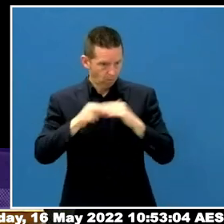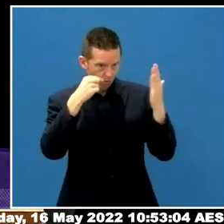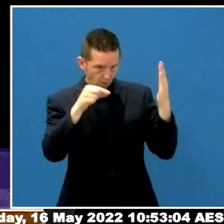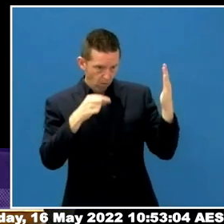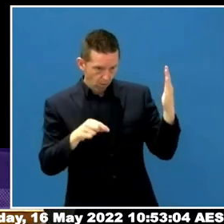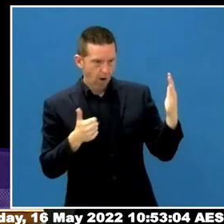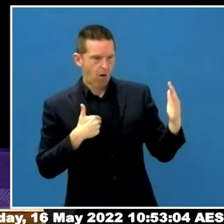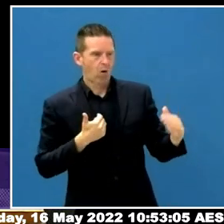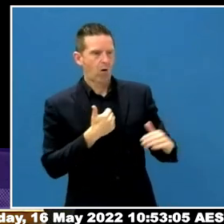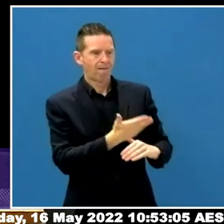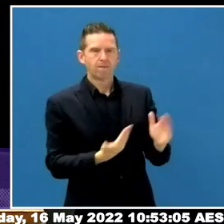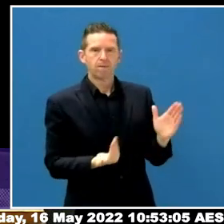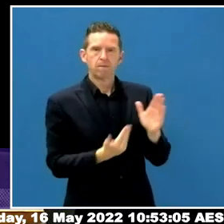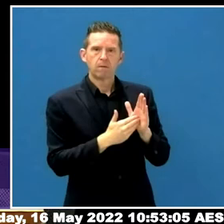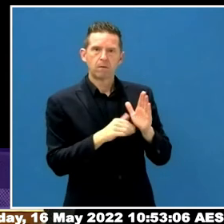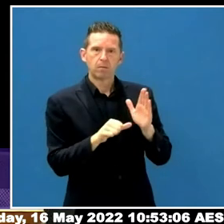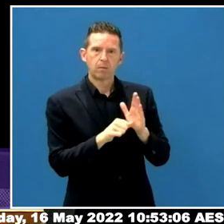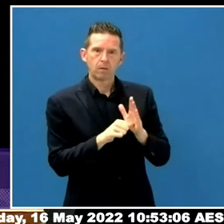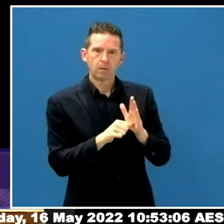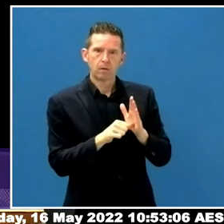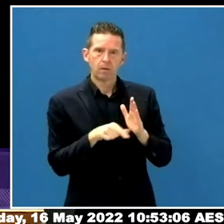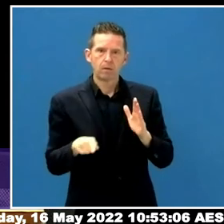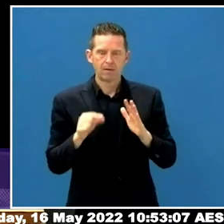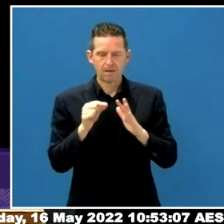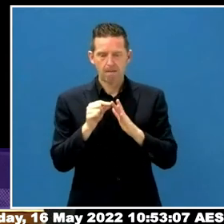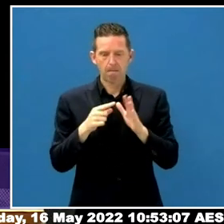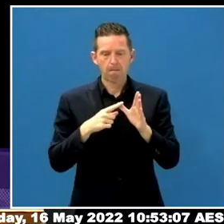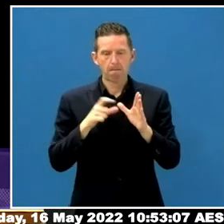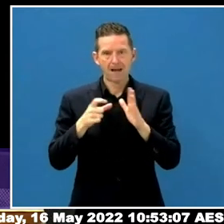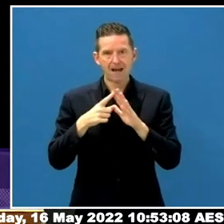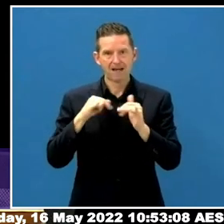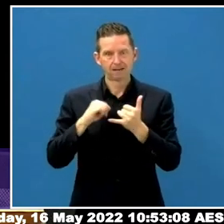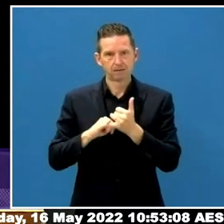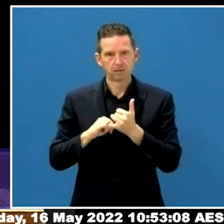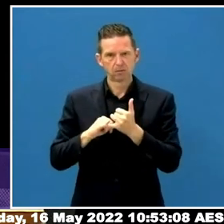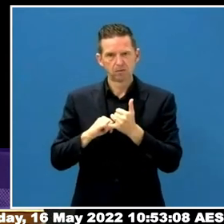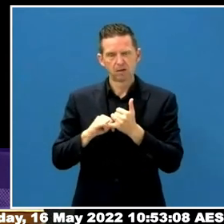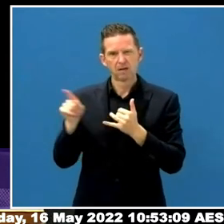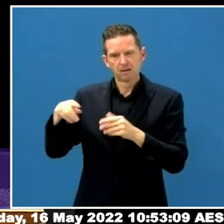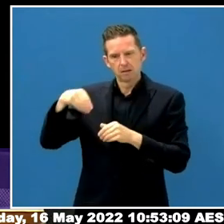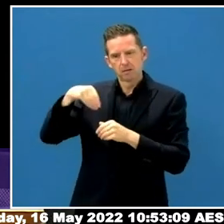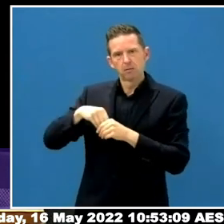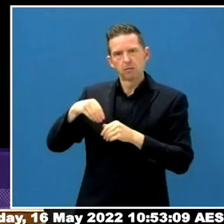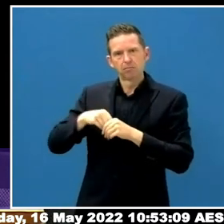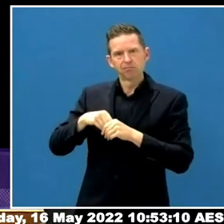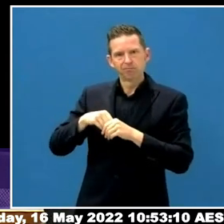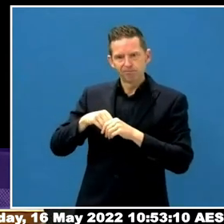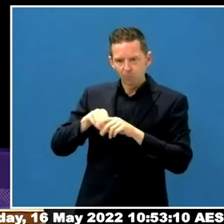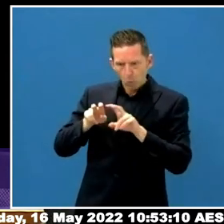Commissioners, PACES stands for Afford internal audit and review process, person